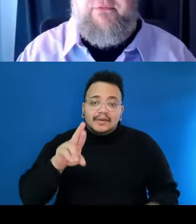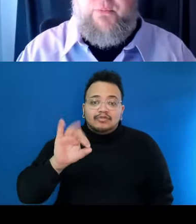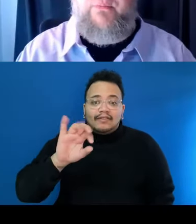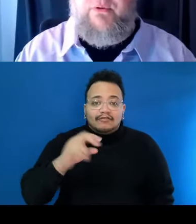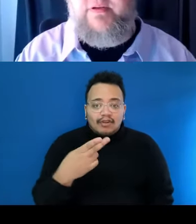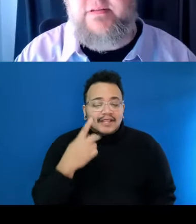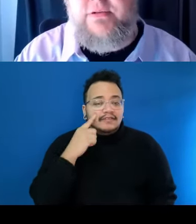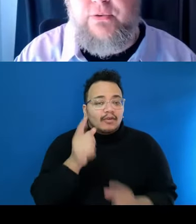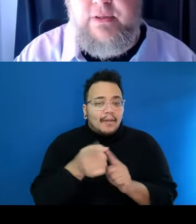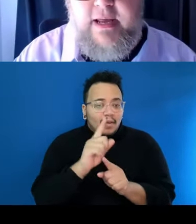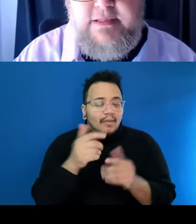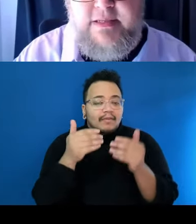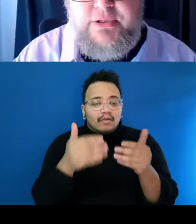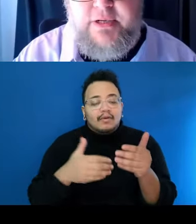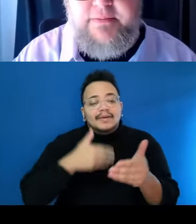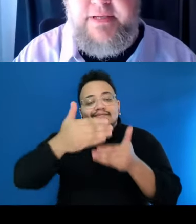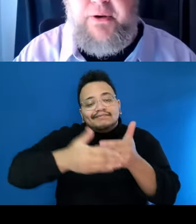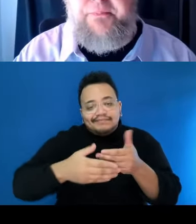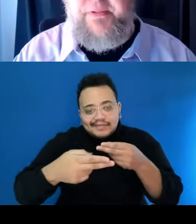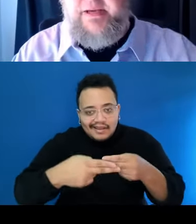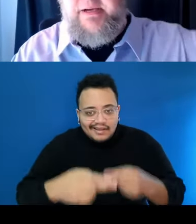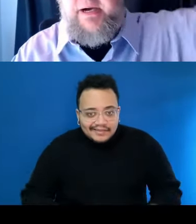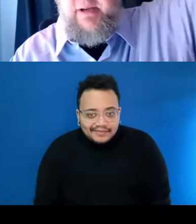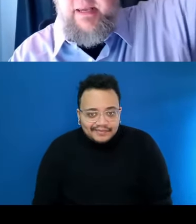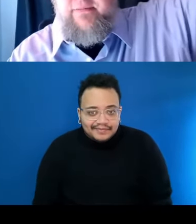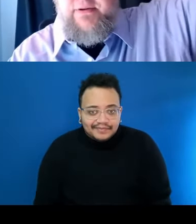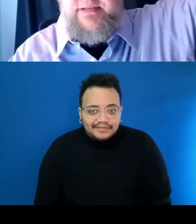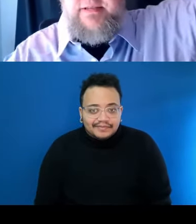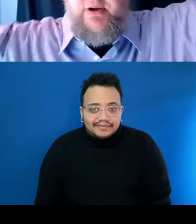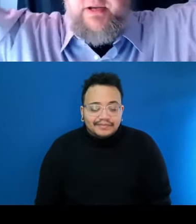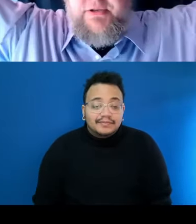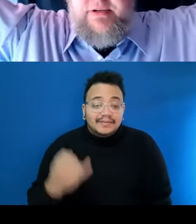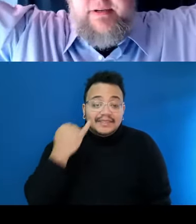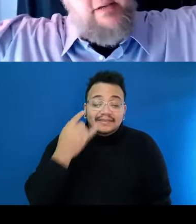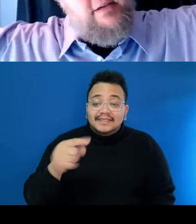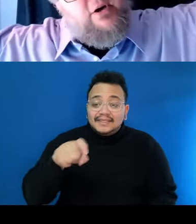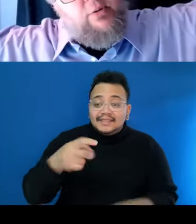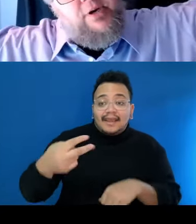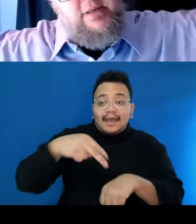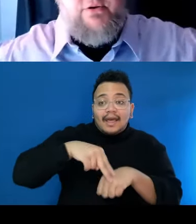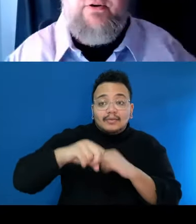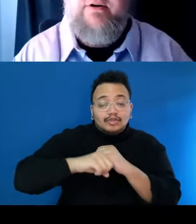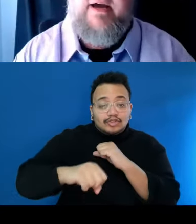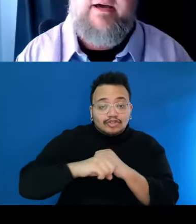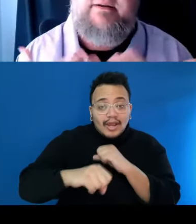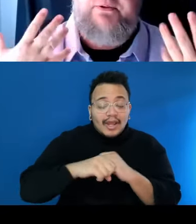before we move into the next session. So again, if you need to stretch or breathe or turn your head,